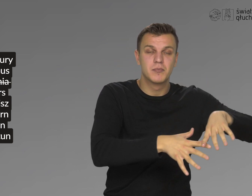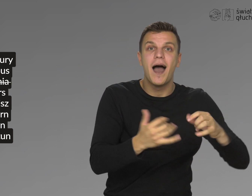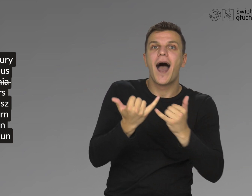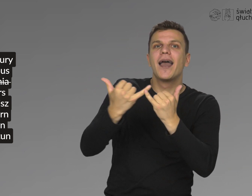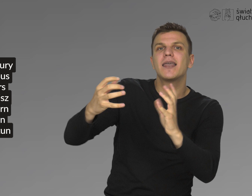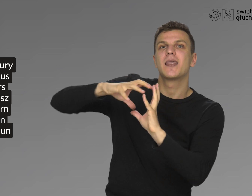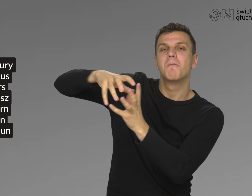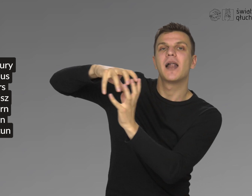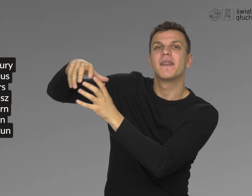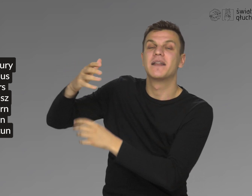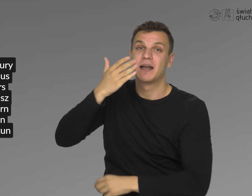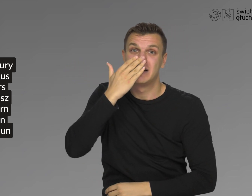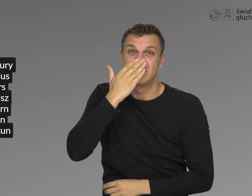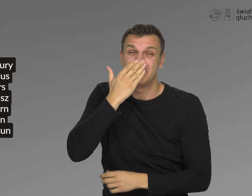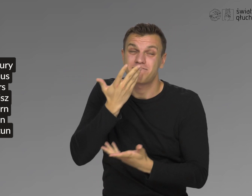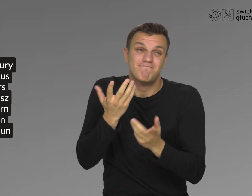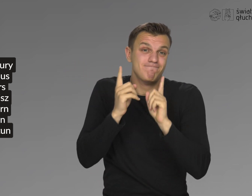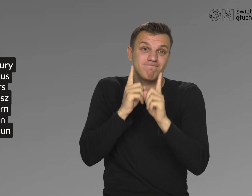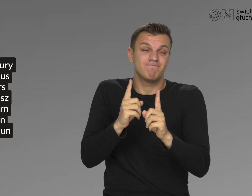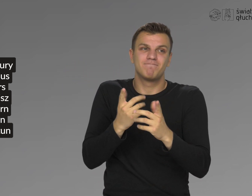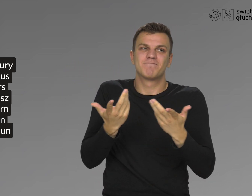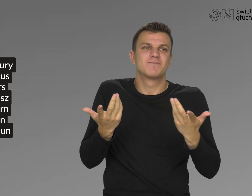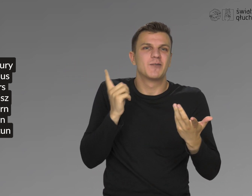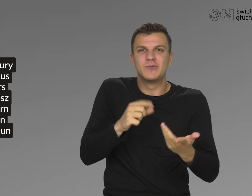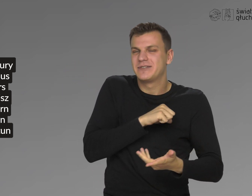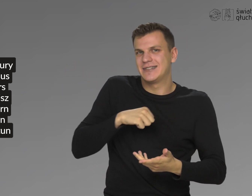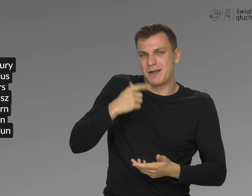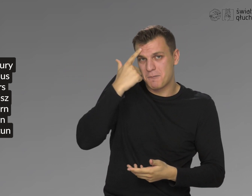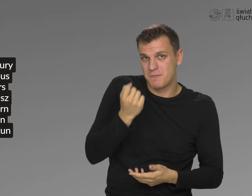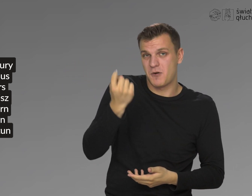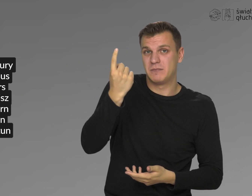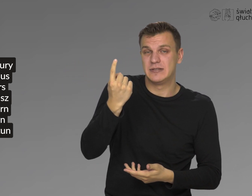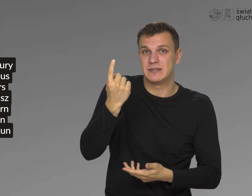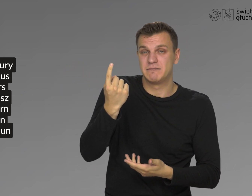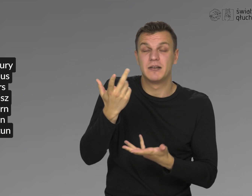What about the other planets? You have to come up with something yourself.